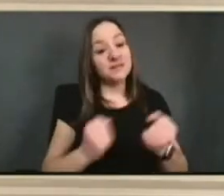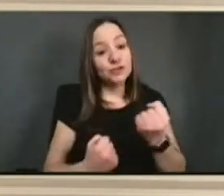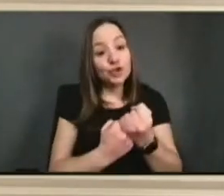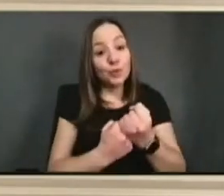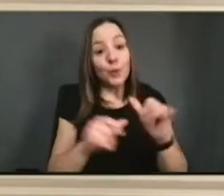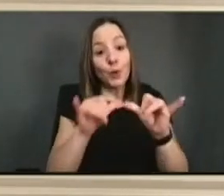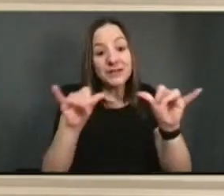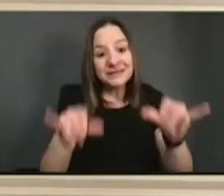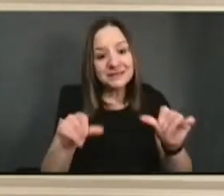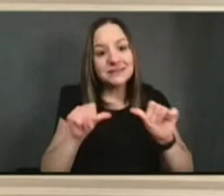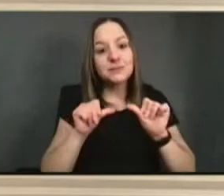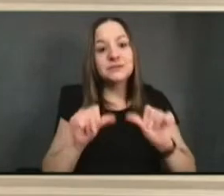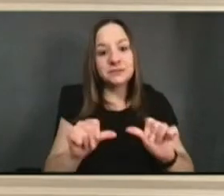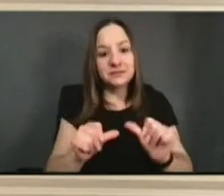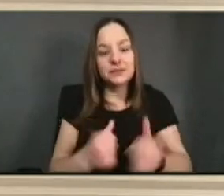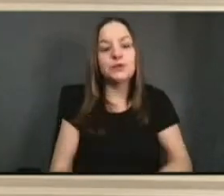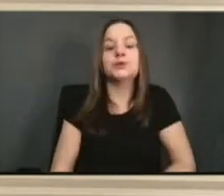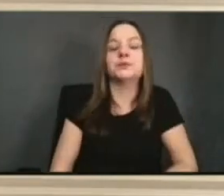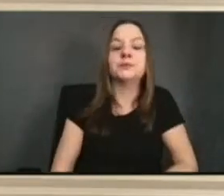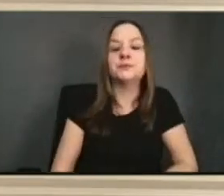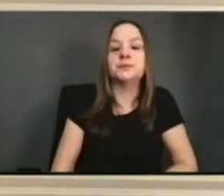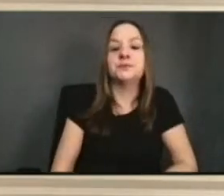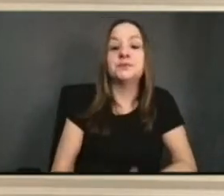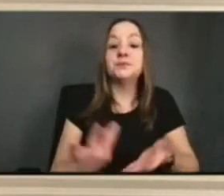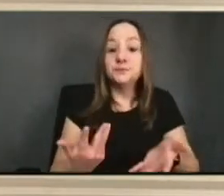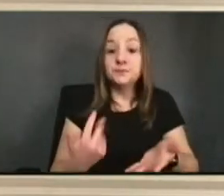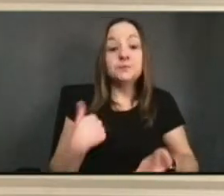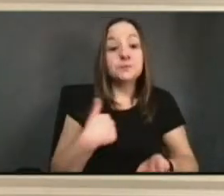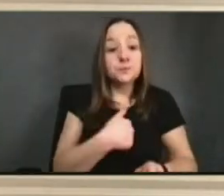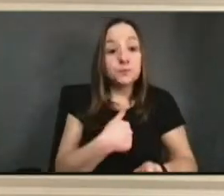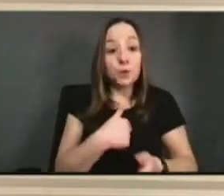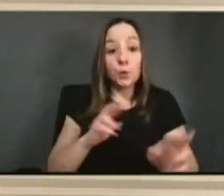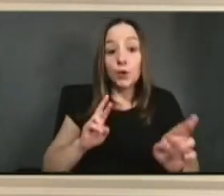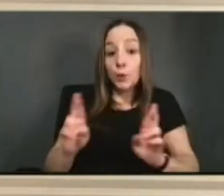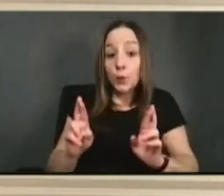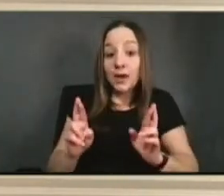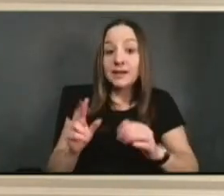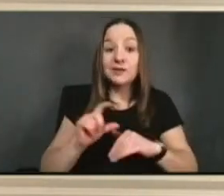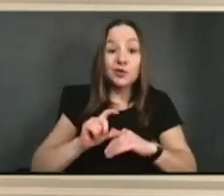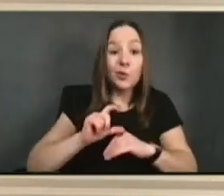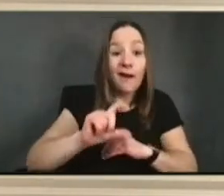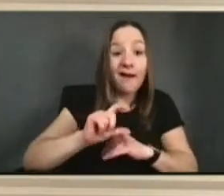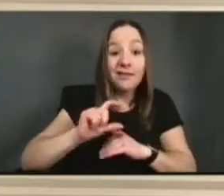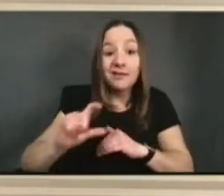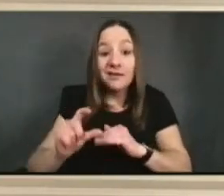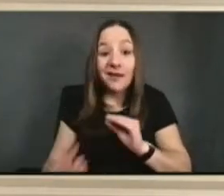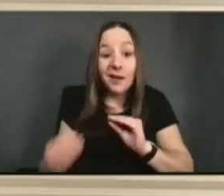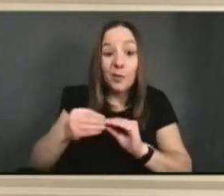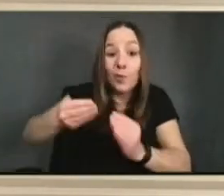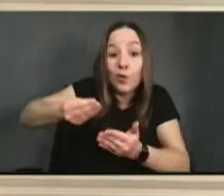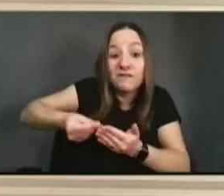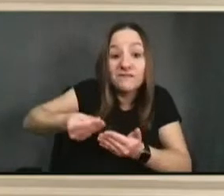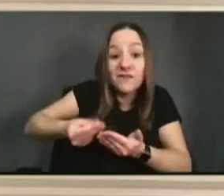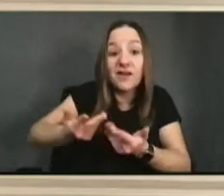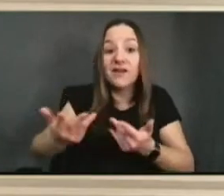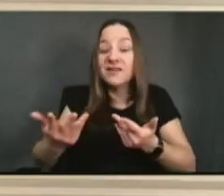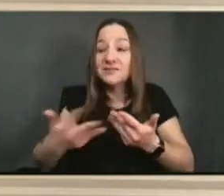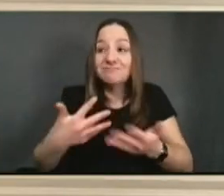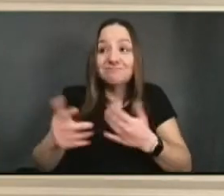everythinge can to support our system. And so that means that the county Council stands ready